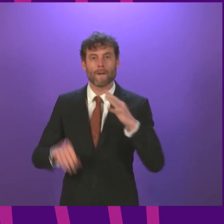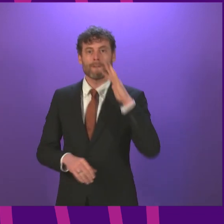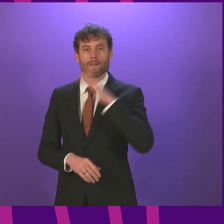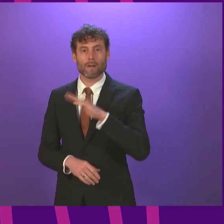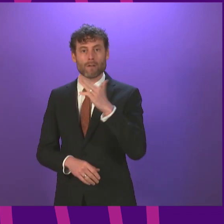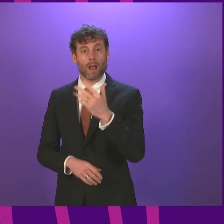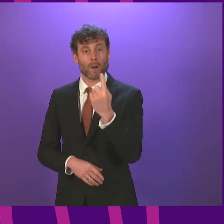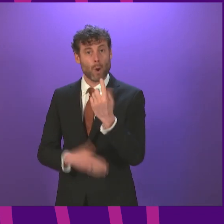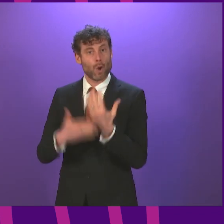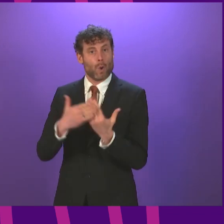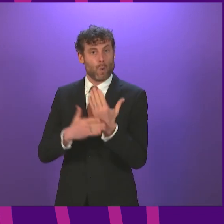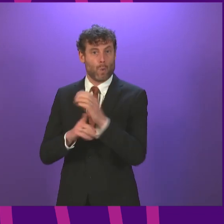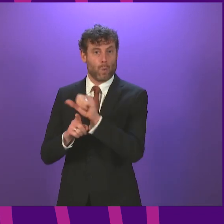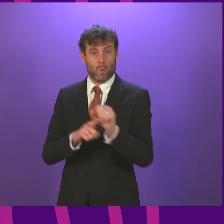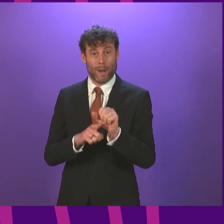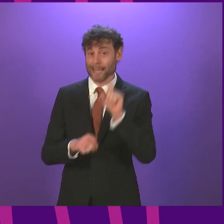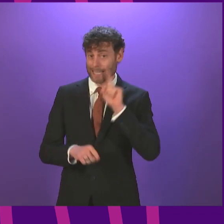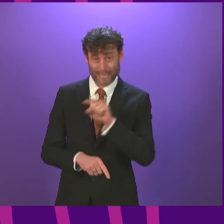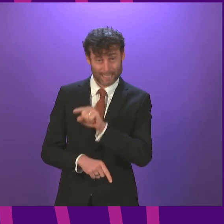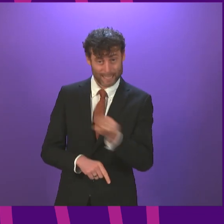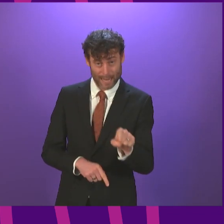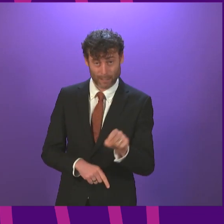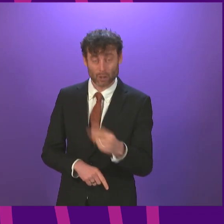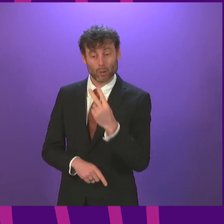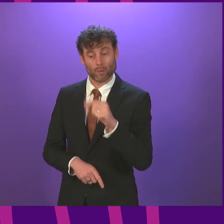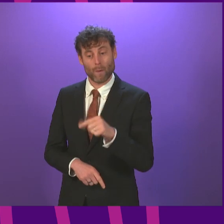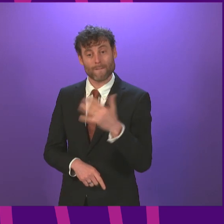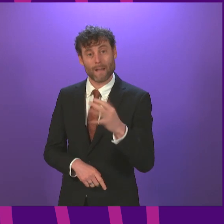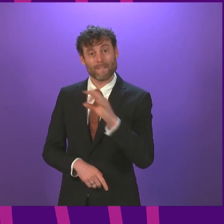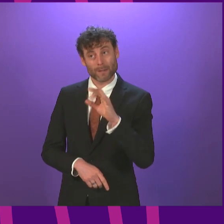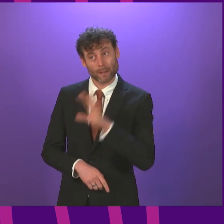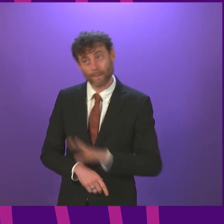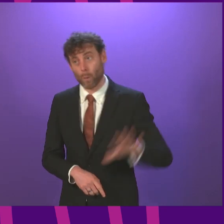Yesterday, 591 new cases were reported, which is 2.5 per cent of all the tests that were